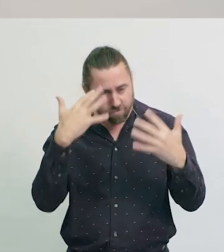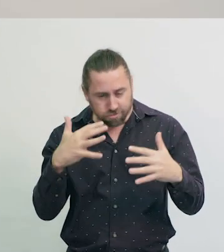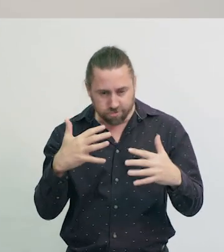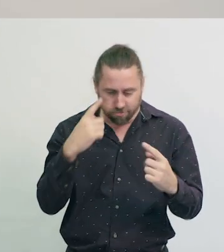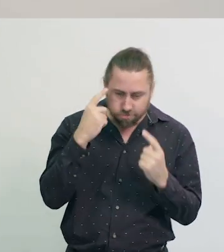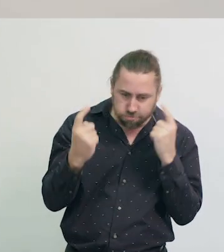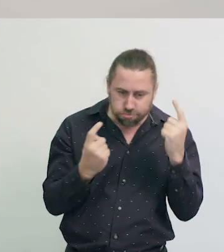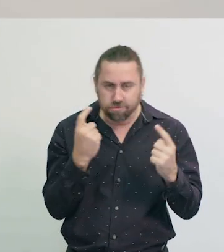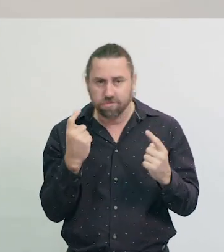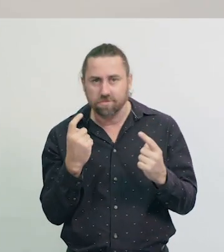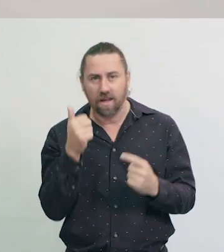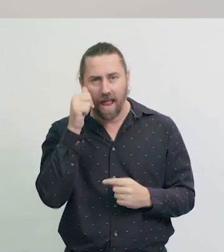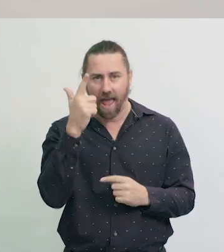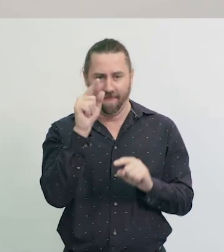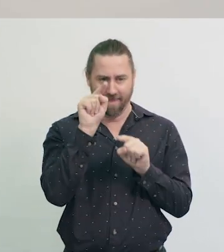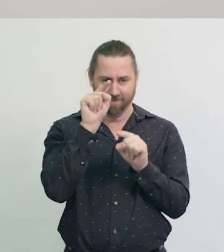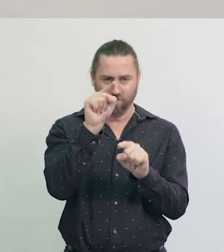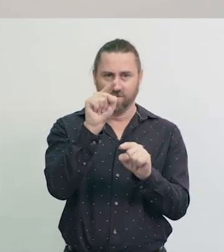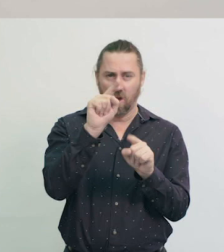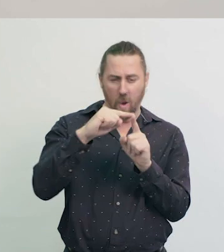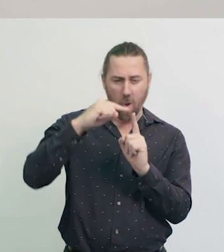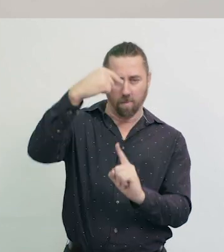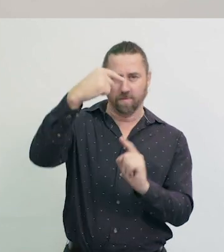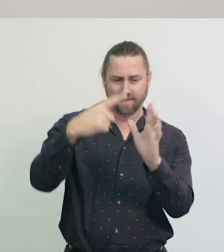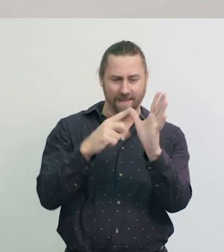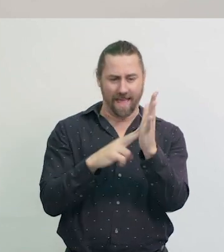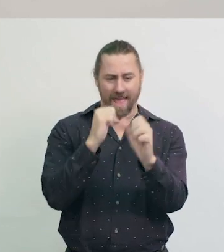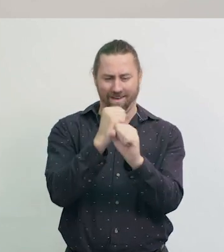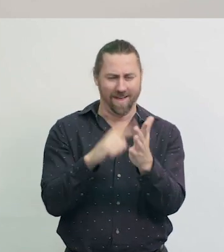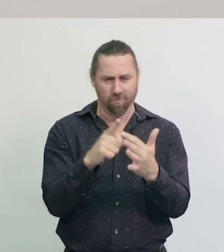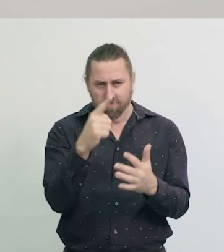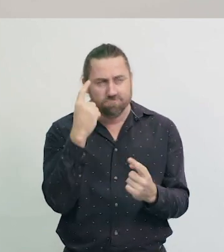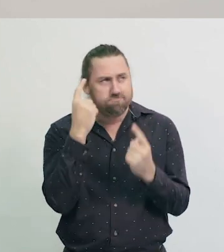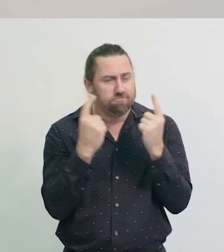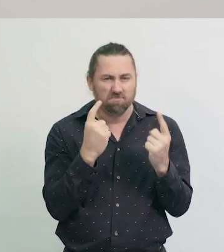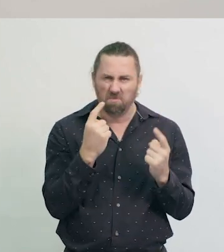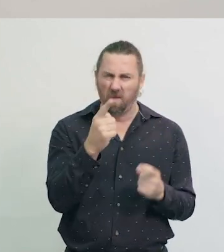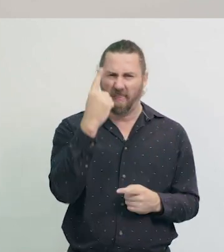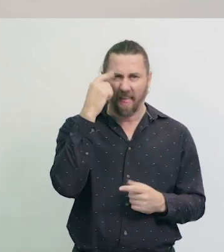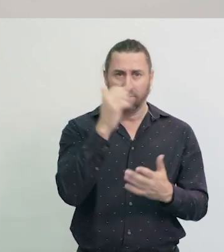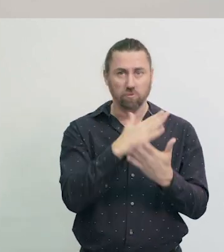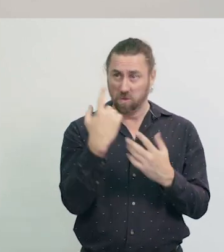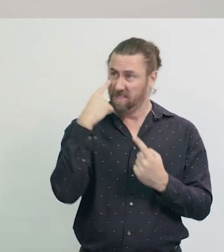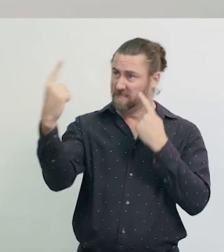Thinking about vertically opposite angles, can you think of other real-life examples?